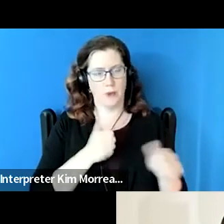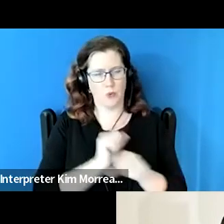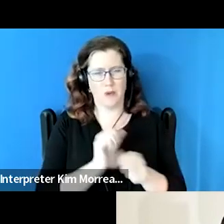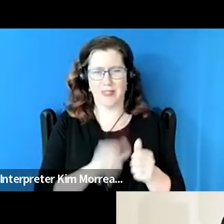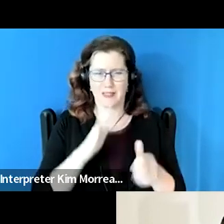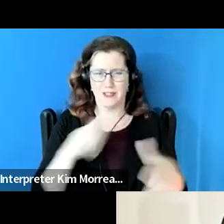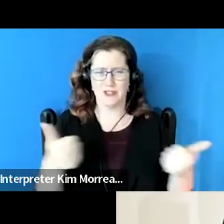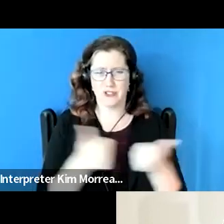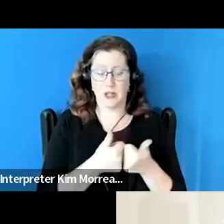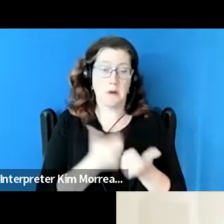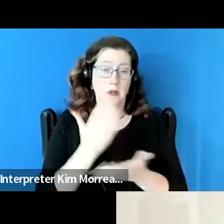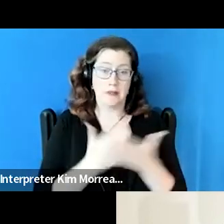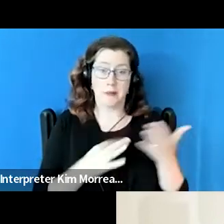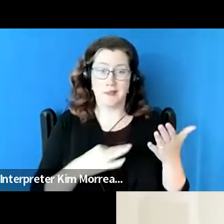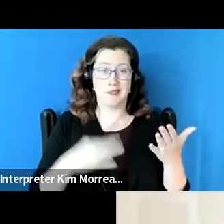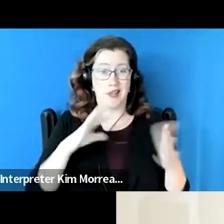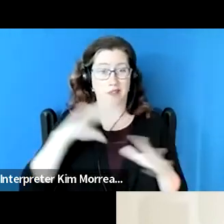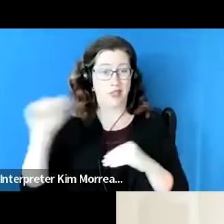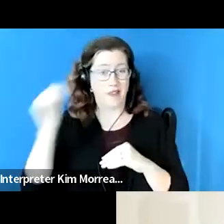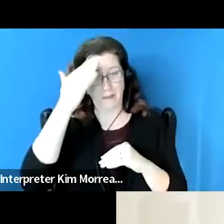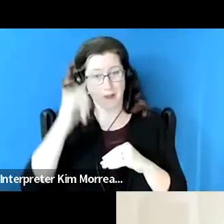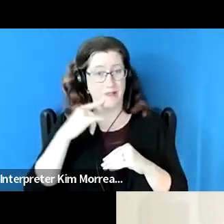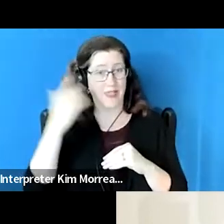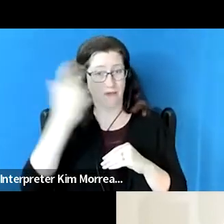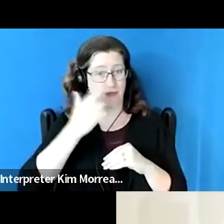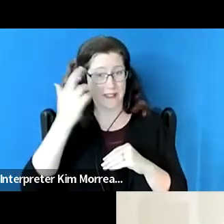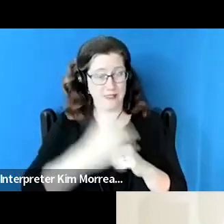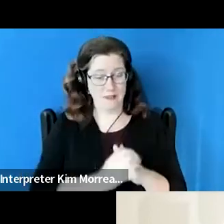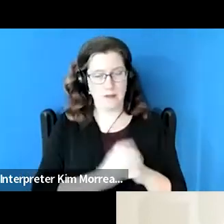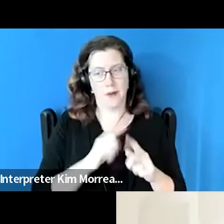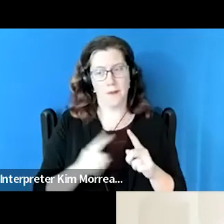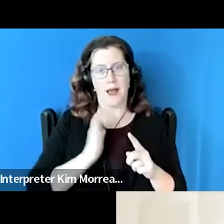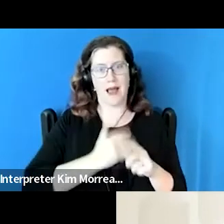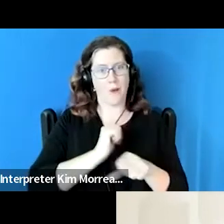We've lost some staff because of that. But the work we do is relational